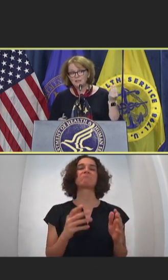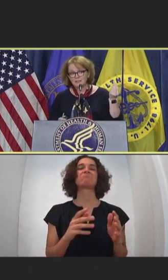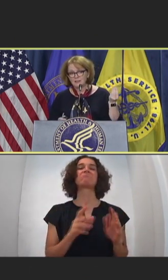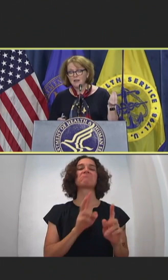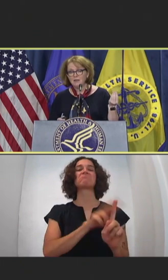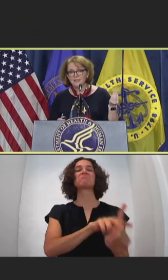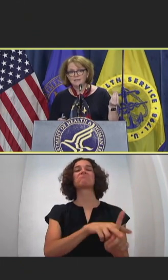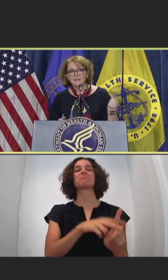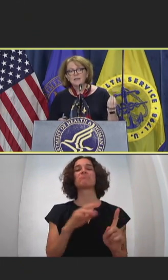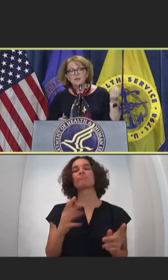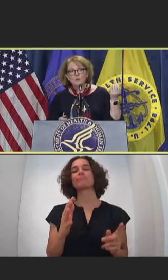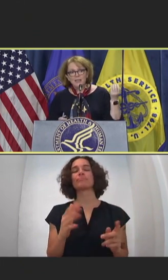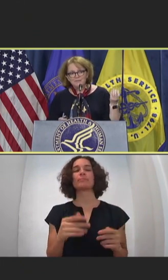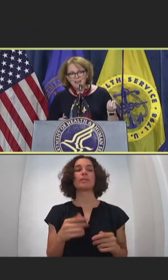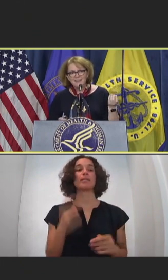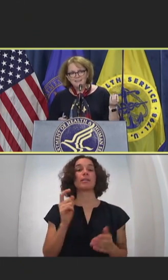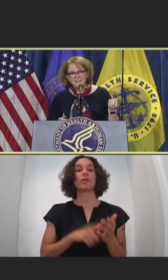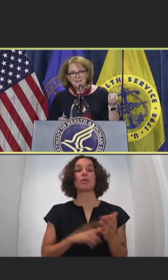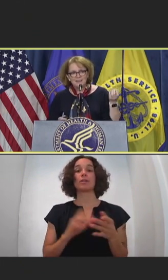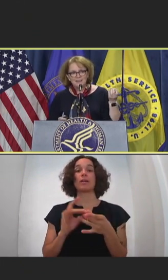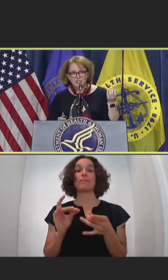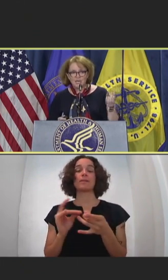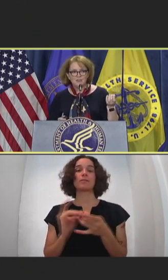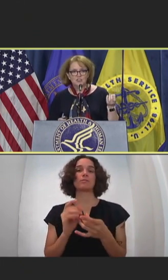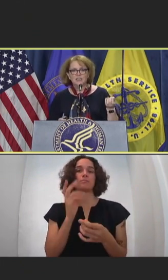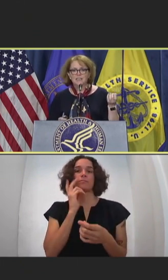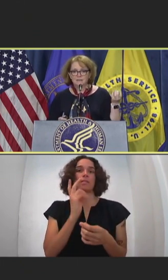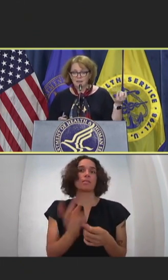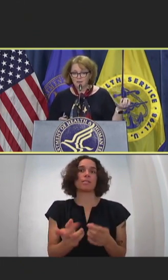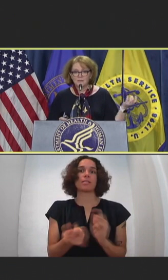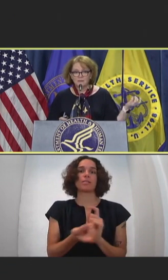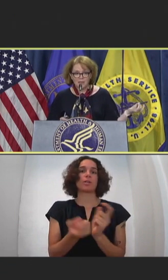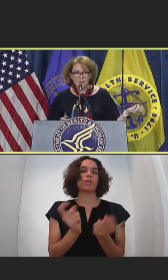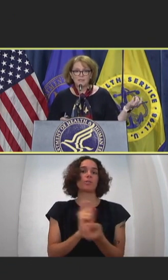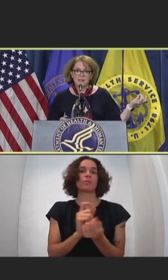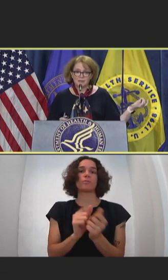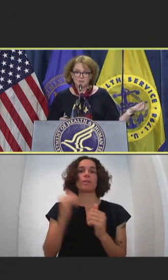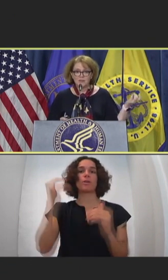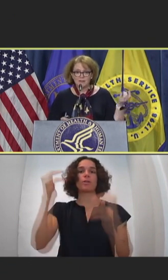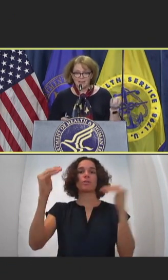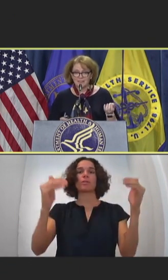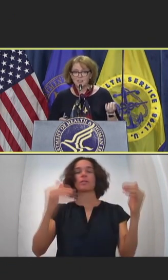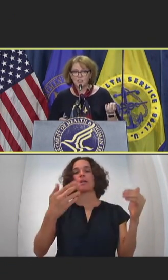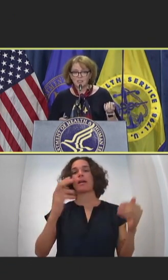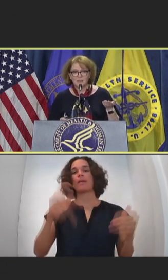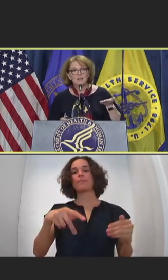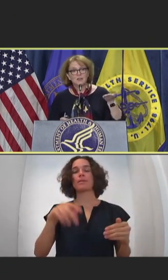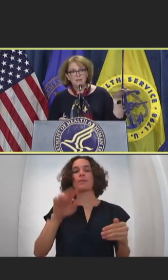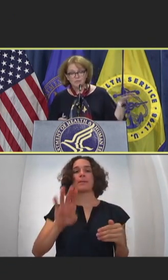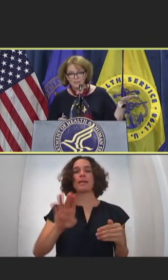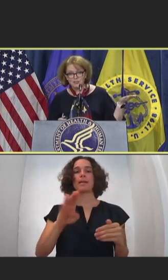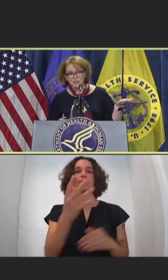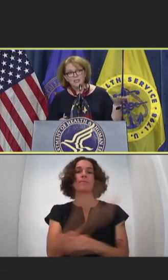in the comments, we have not seen a change in adult hepatitis B vaccination coverage,